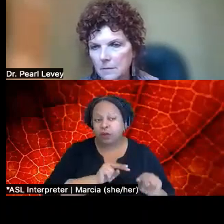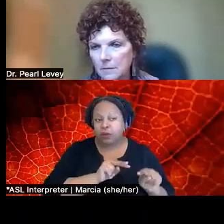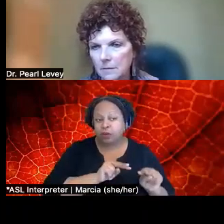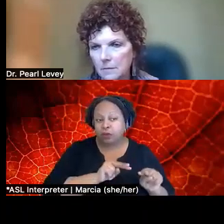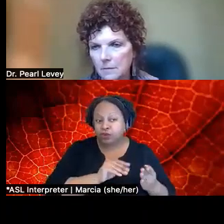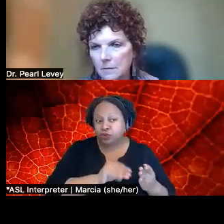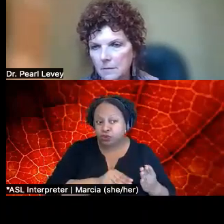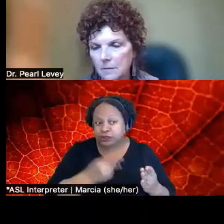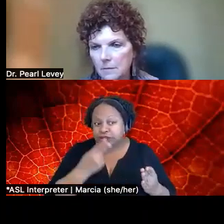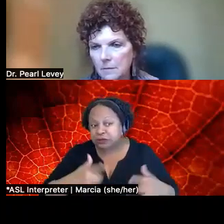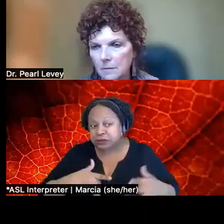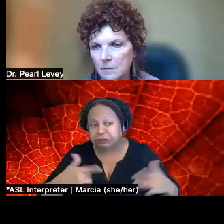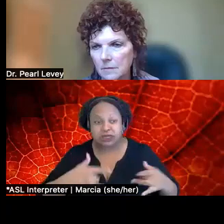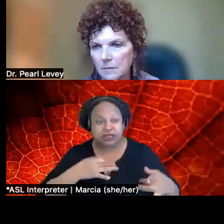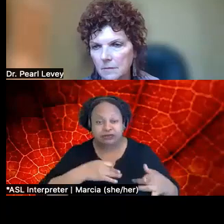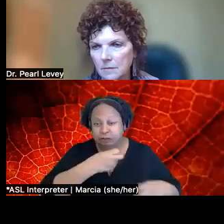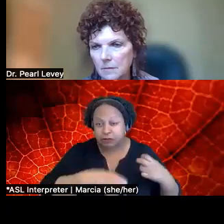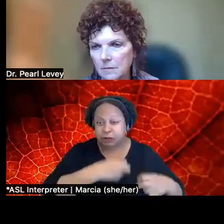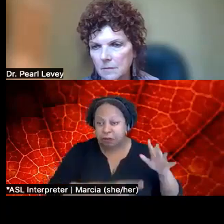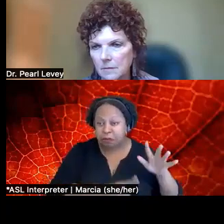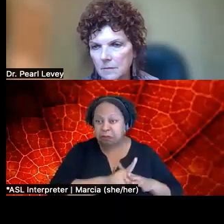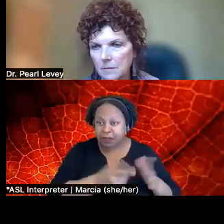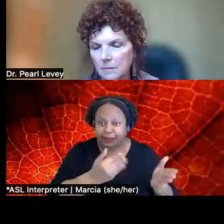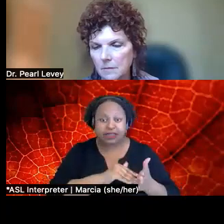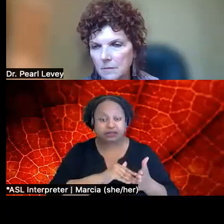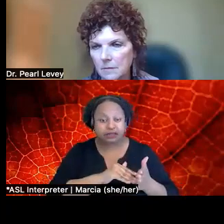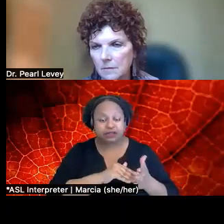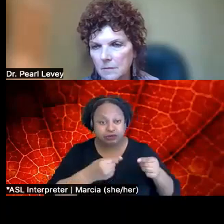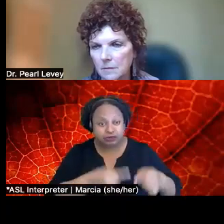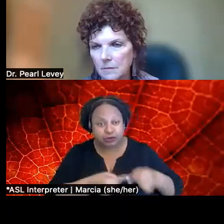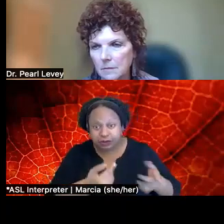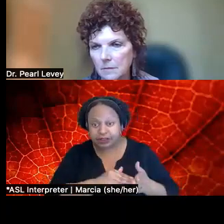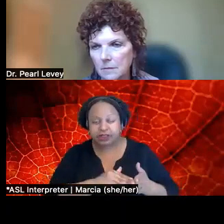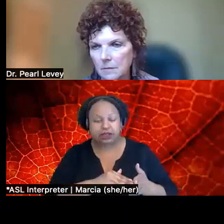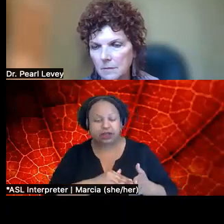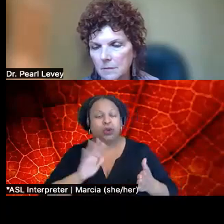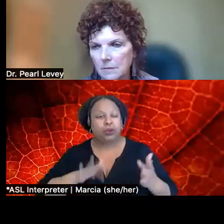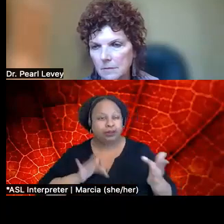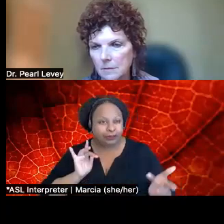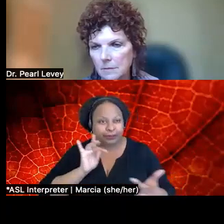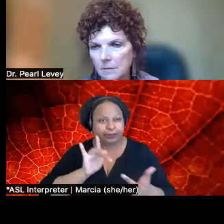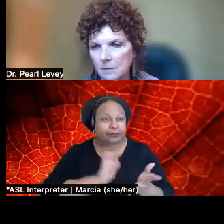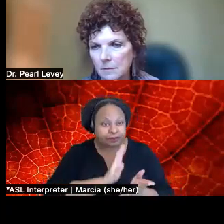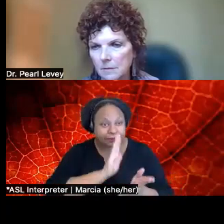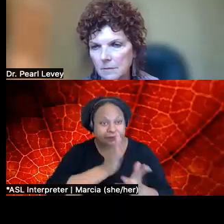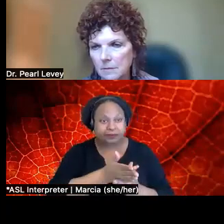run into difficulty again, then we can reach out, intervene and say, okay, are you ready to